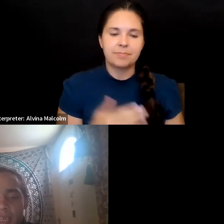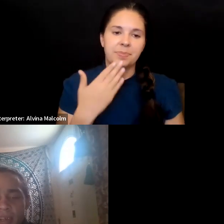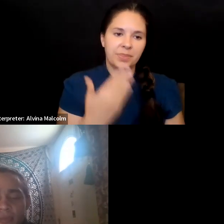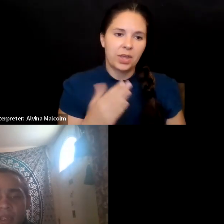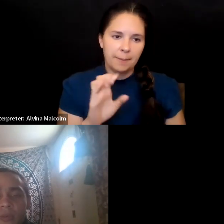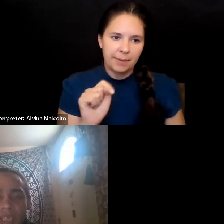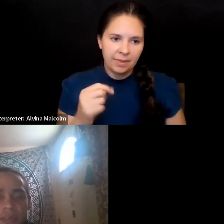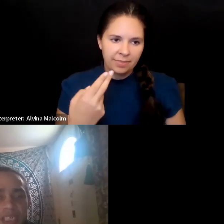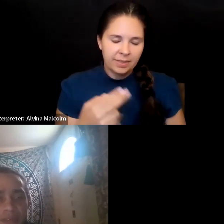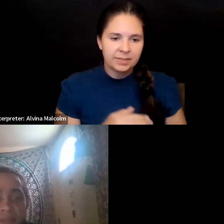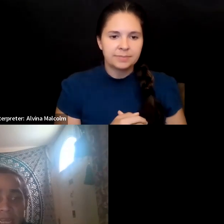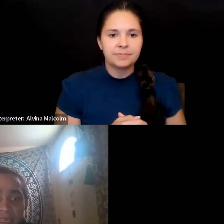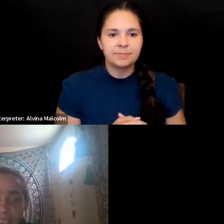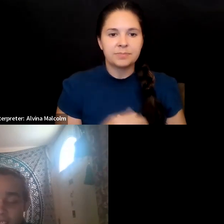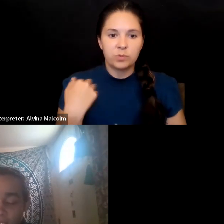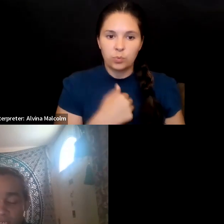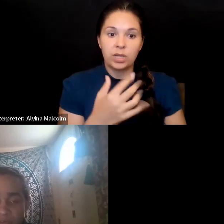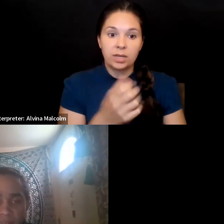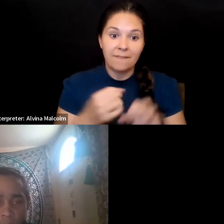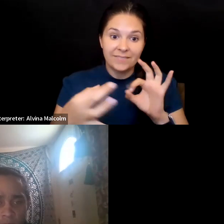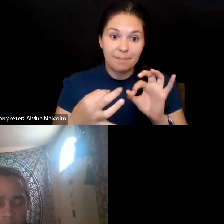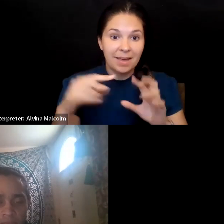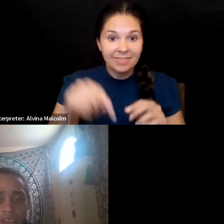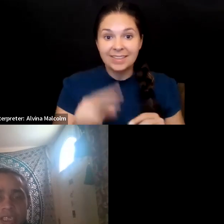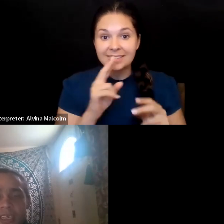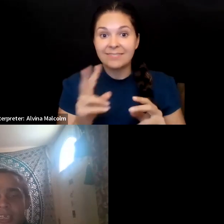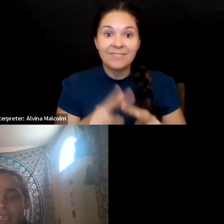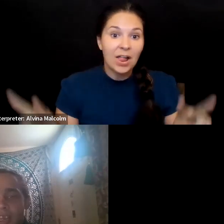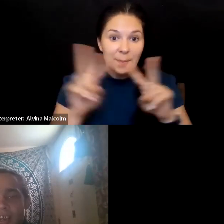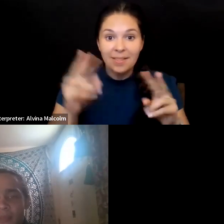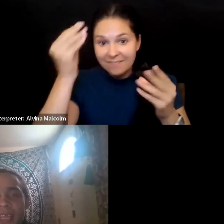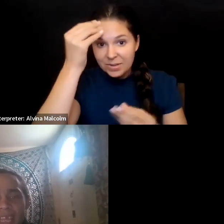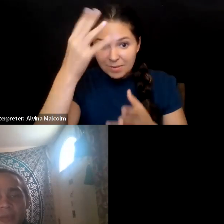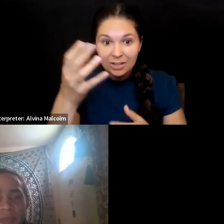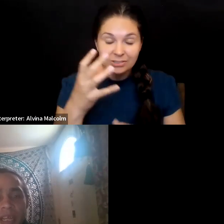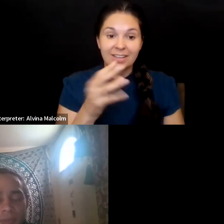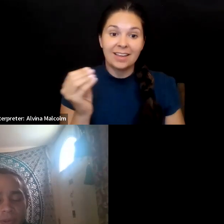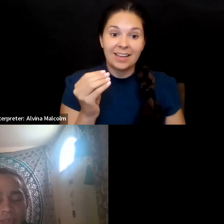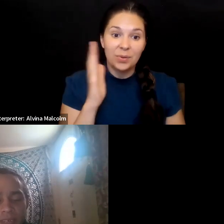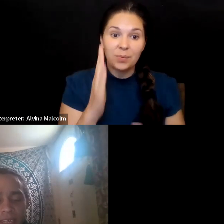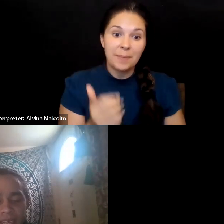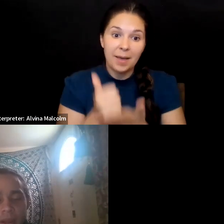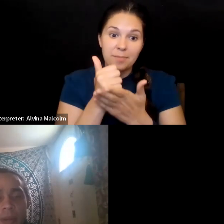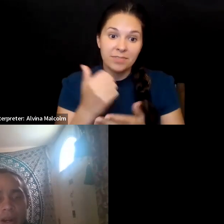Katrina and this was a Katrina type of event. This was a water event. That was the problem. Germán.